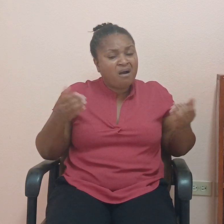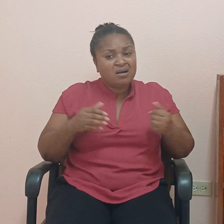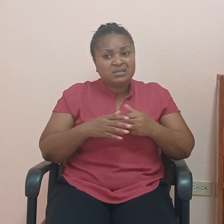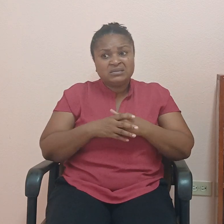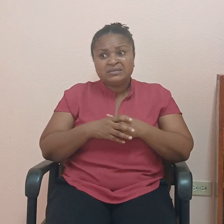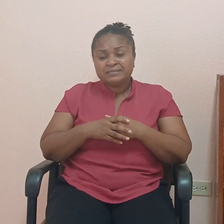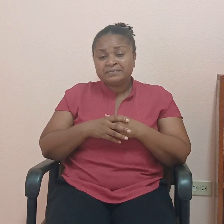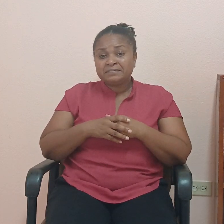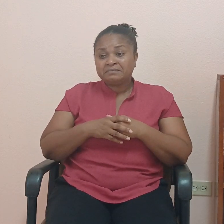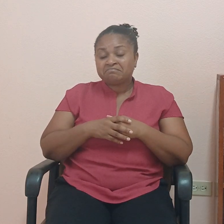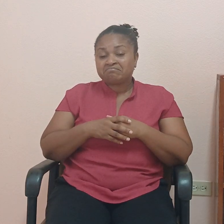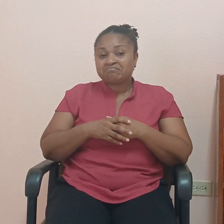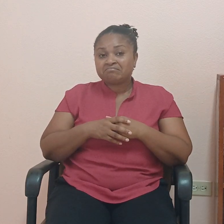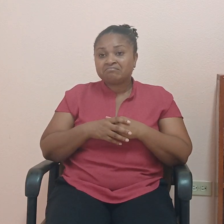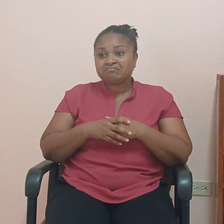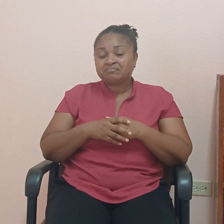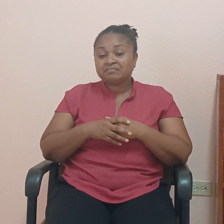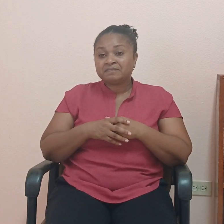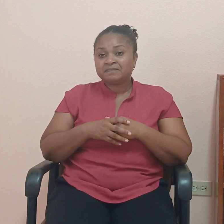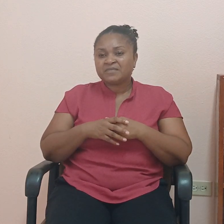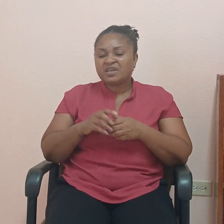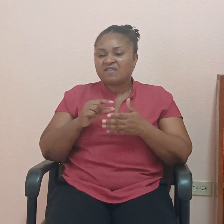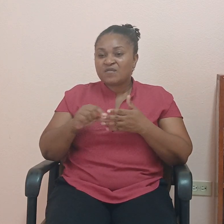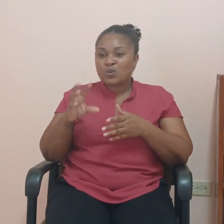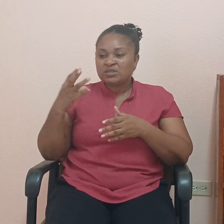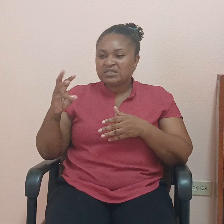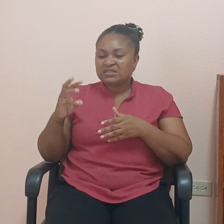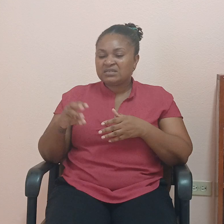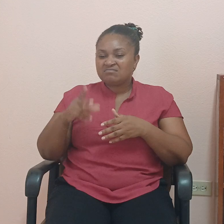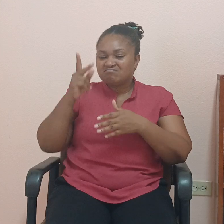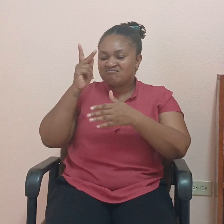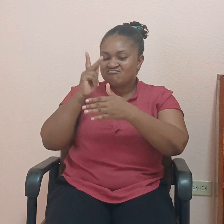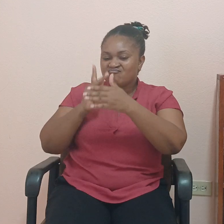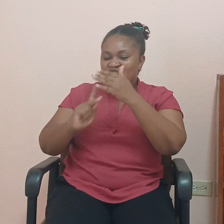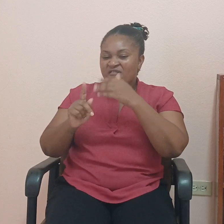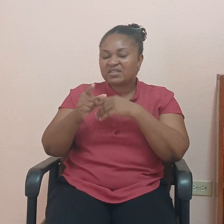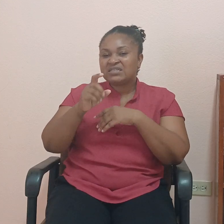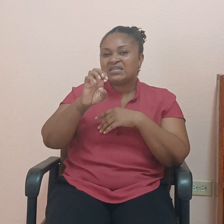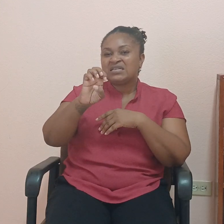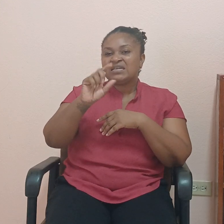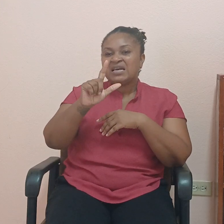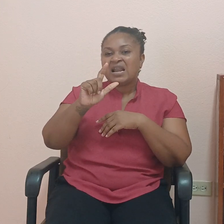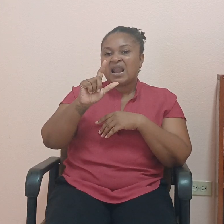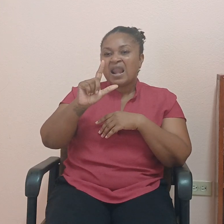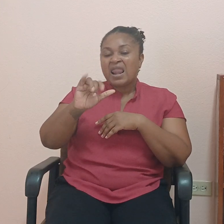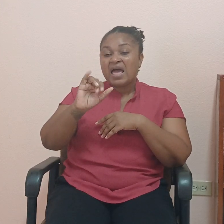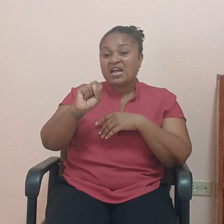16 “Don’t be afraid,” the prophet answered.